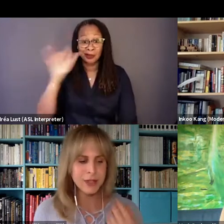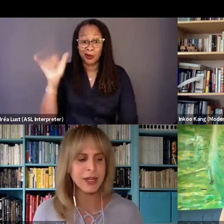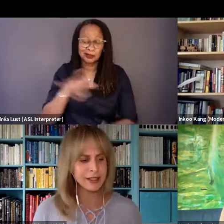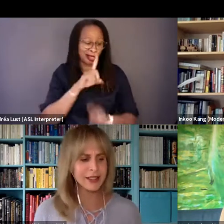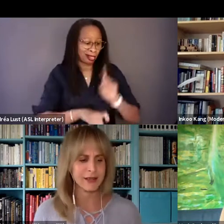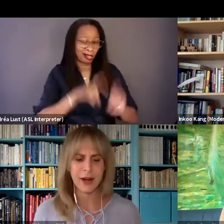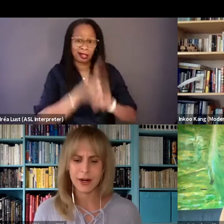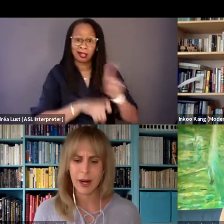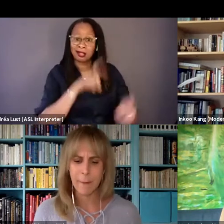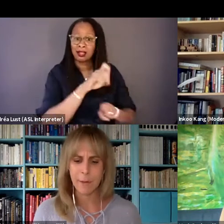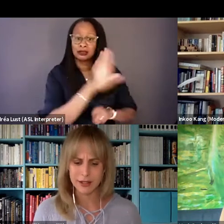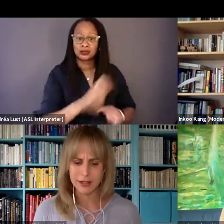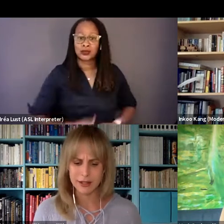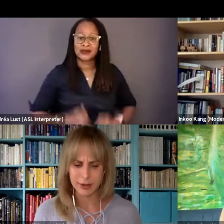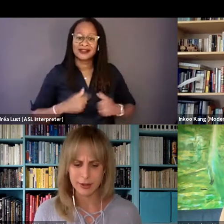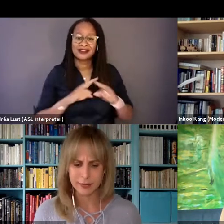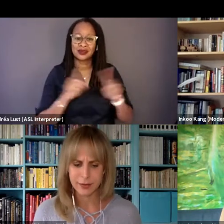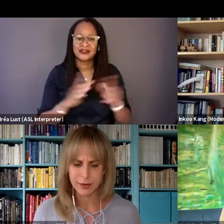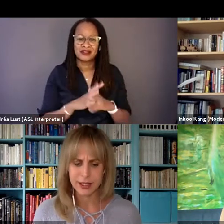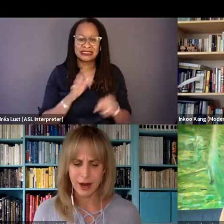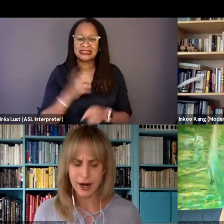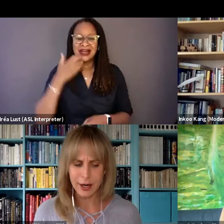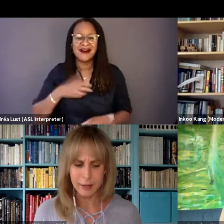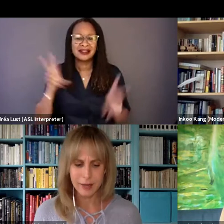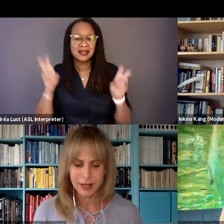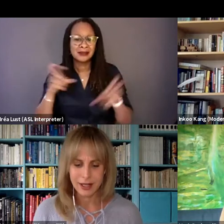So it is this very combustible time.